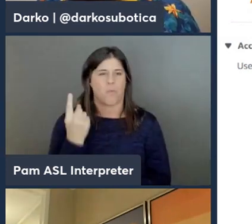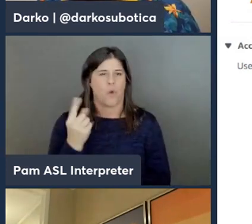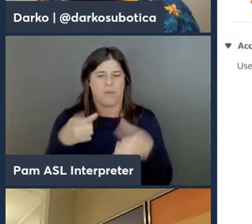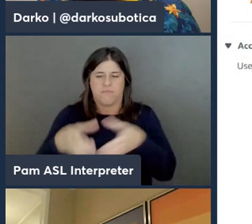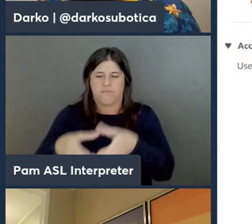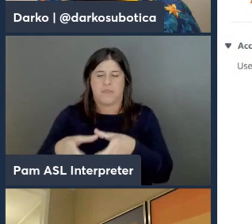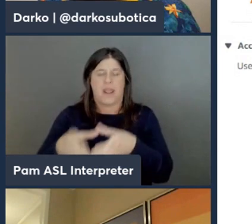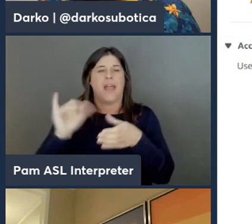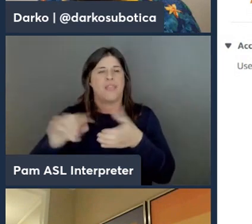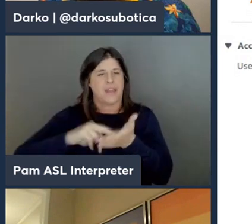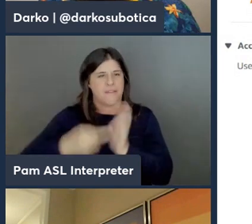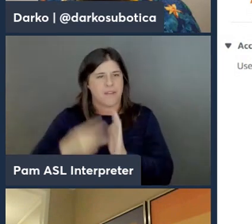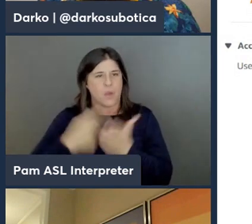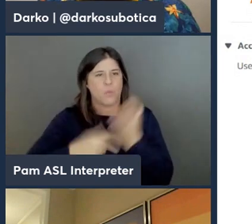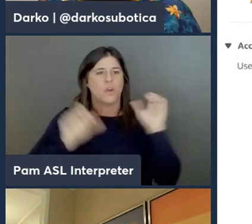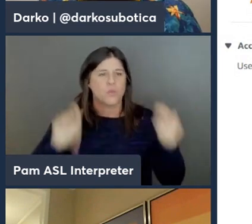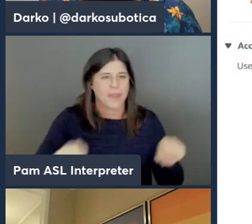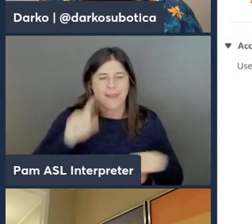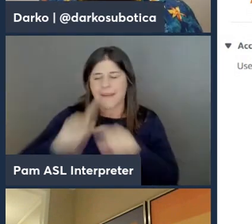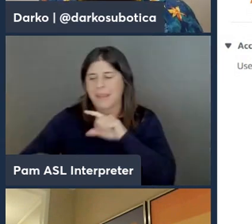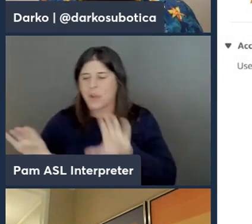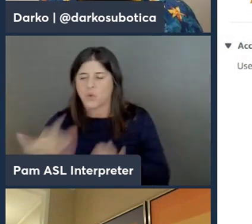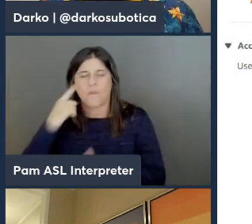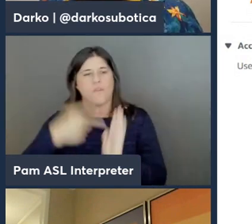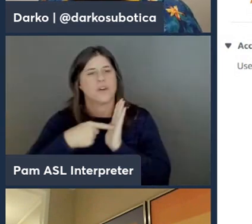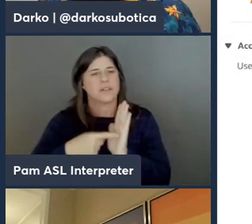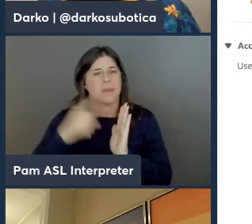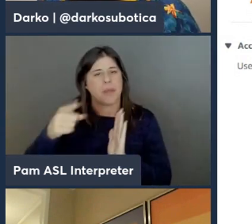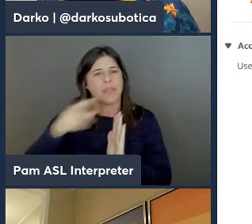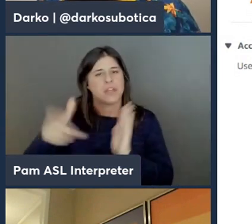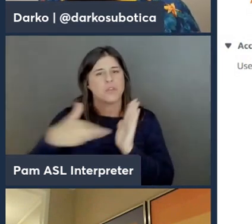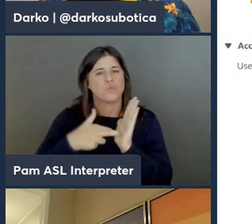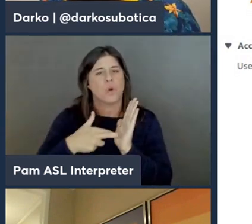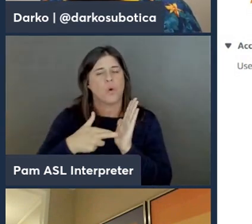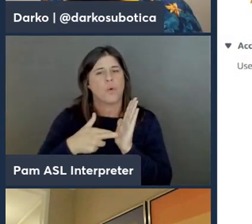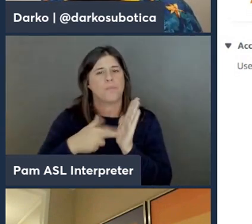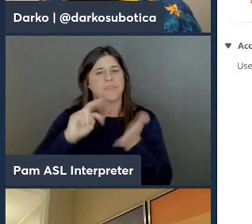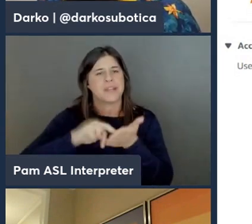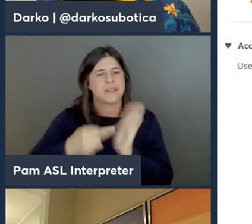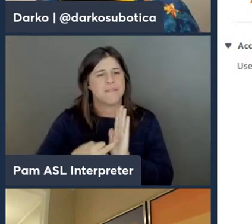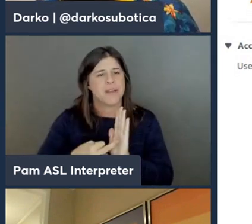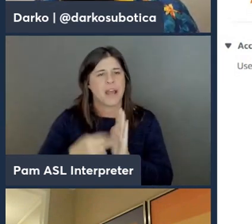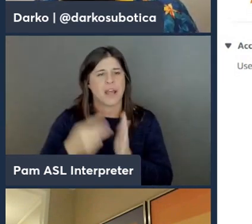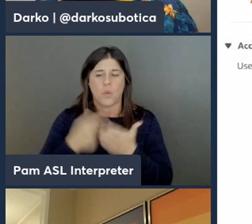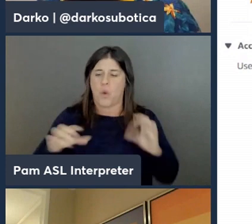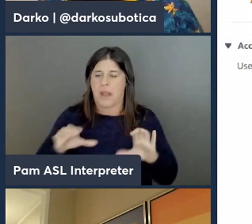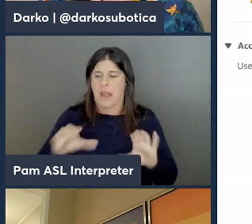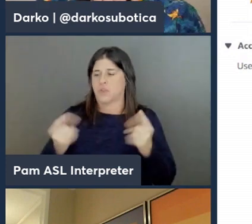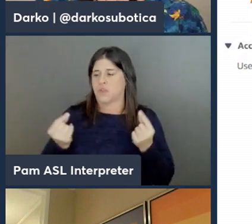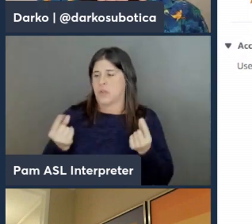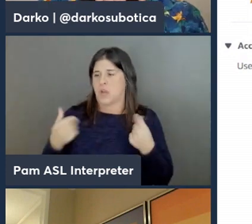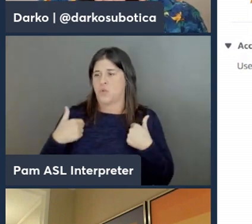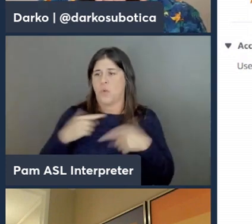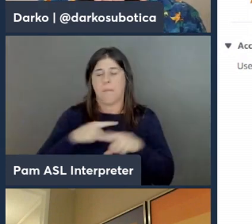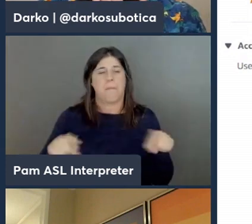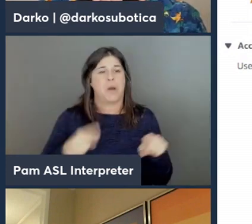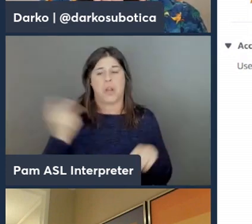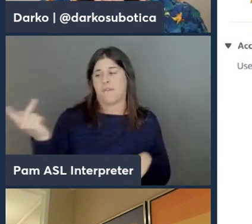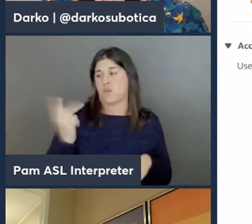what you can do, cannot do. So for example, this role defined what actions can I take? But if you and I, on the same Channel,